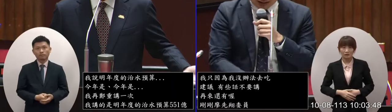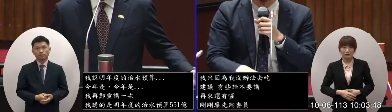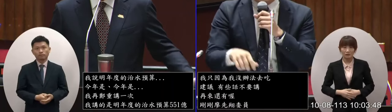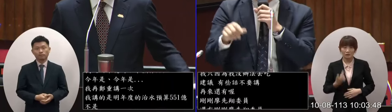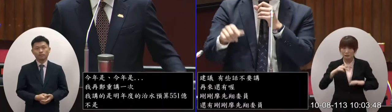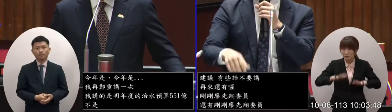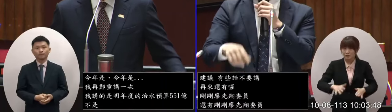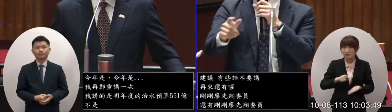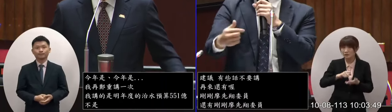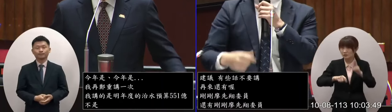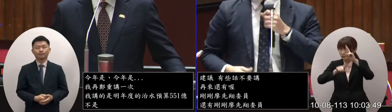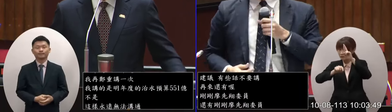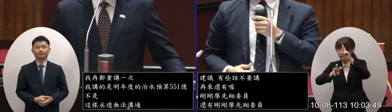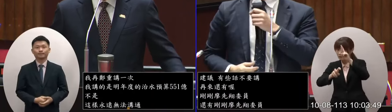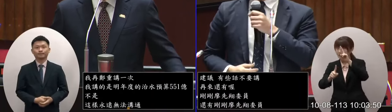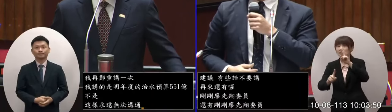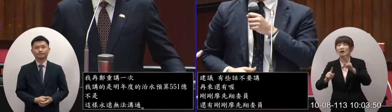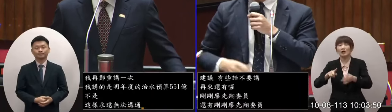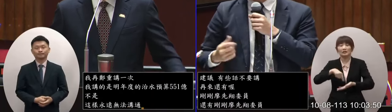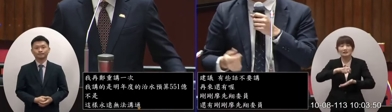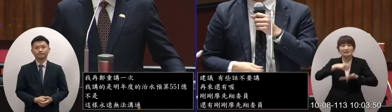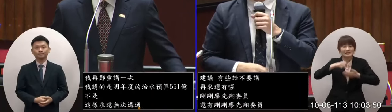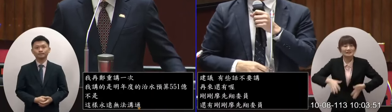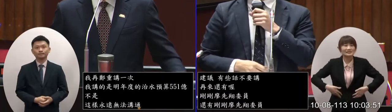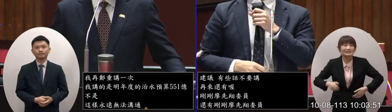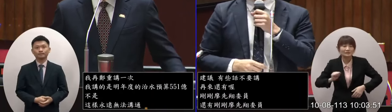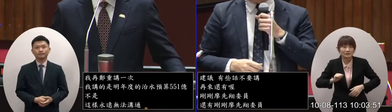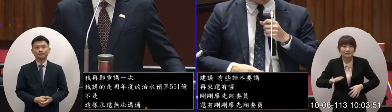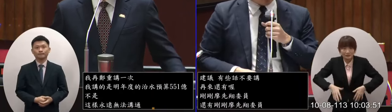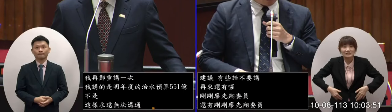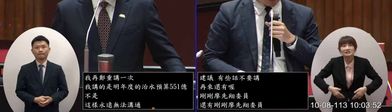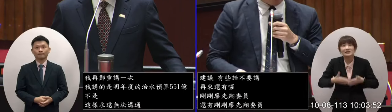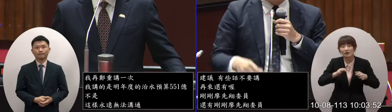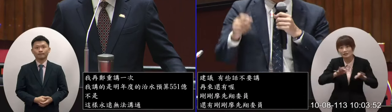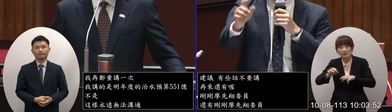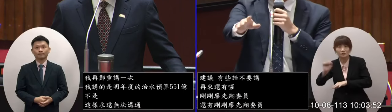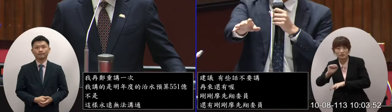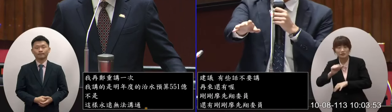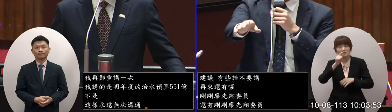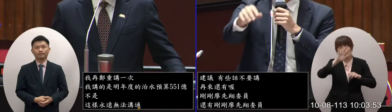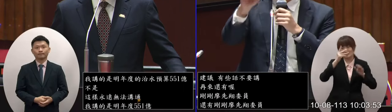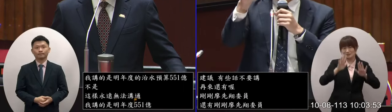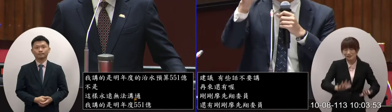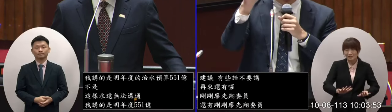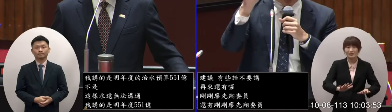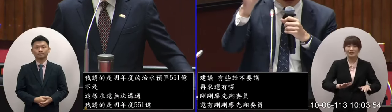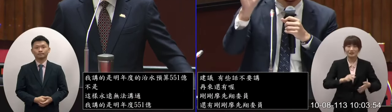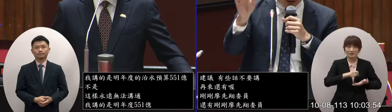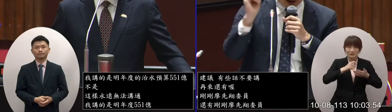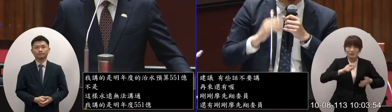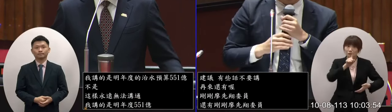acceptable to everyone when you say this on December 31st ? It’s only October now, and you’re talking about this just as rhetoric. Then again, I think you ’ve also stigmatized the indigenous people